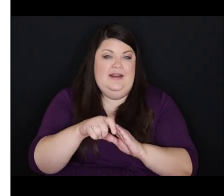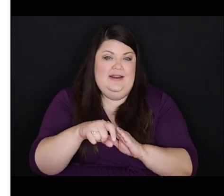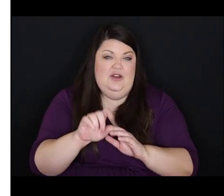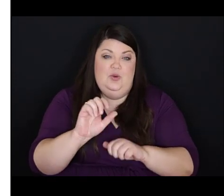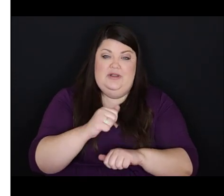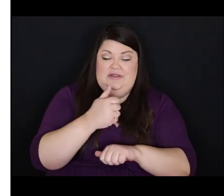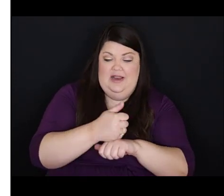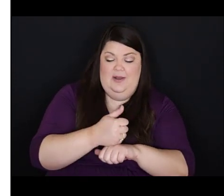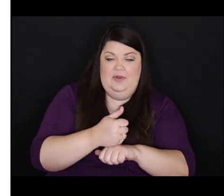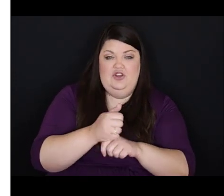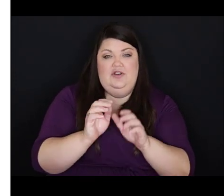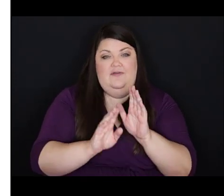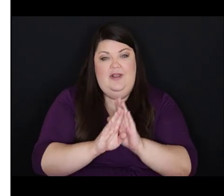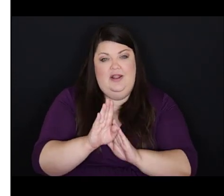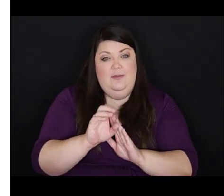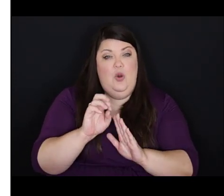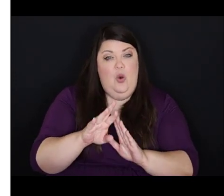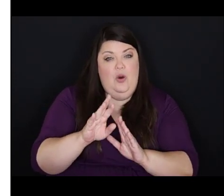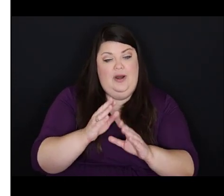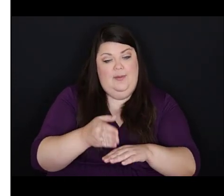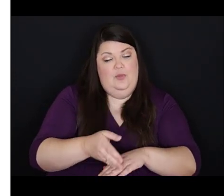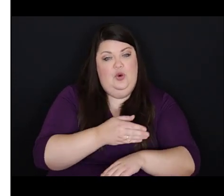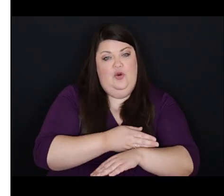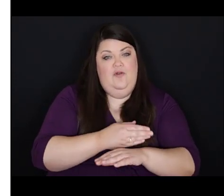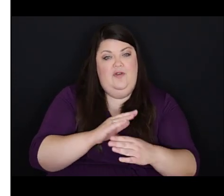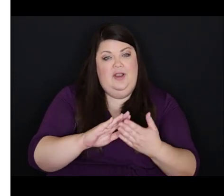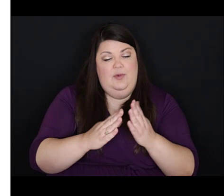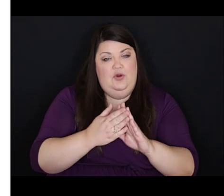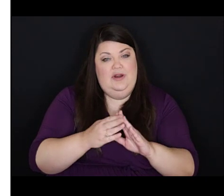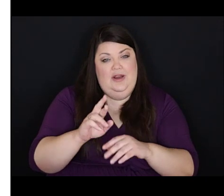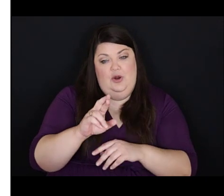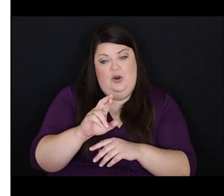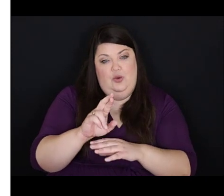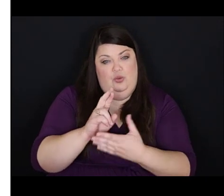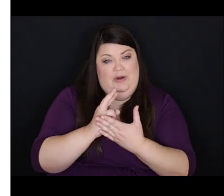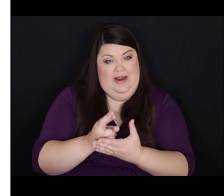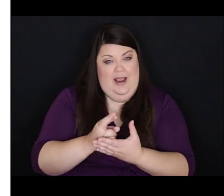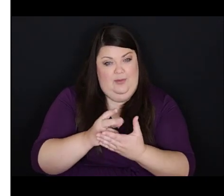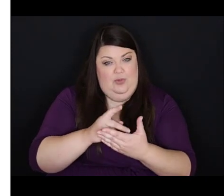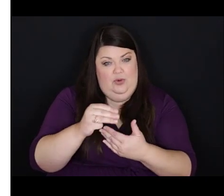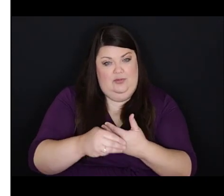establish, develop, or improve community rehabilitation programs within the State.